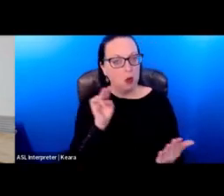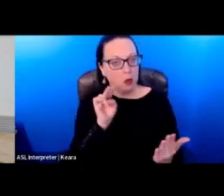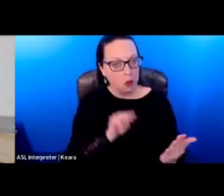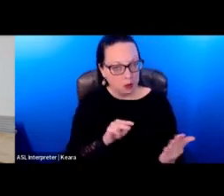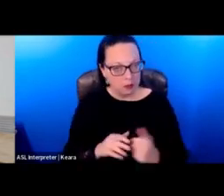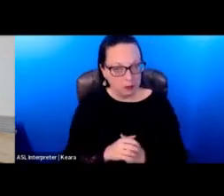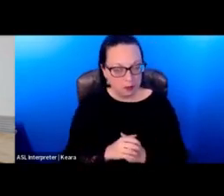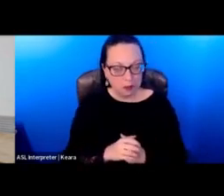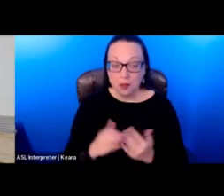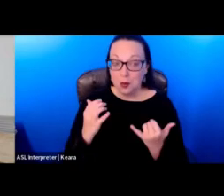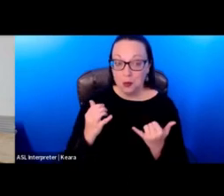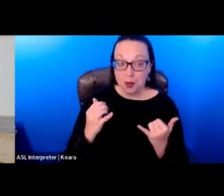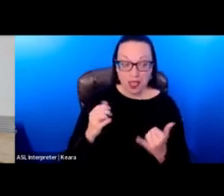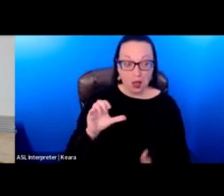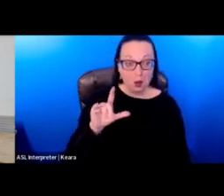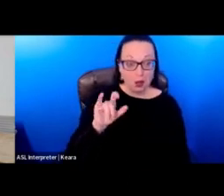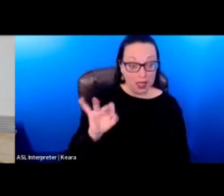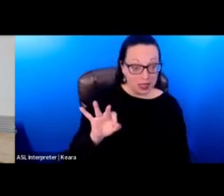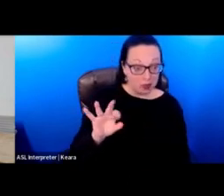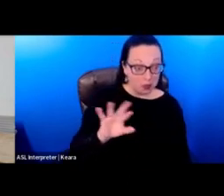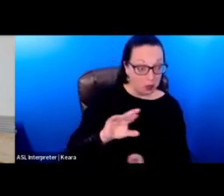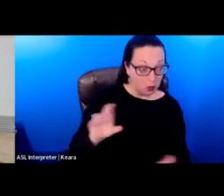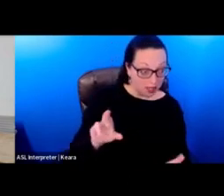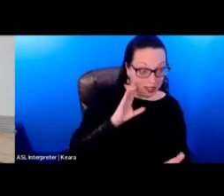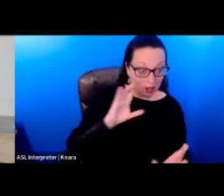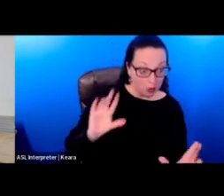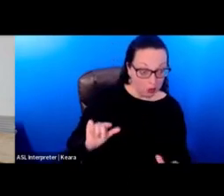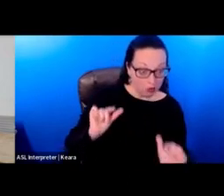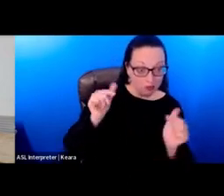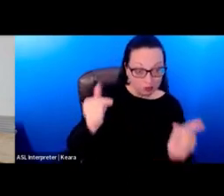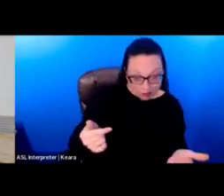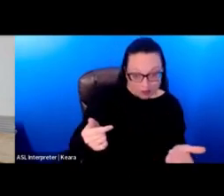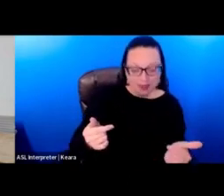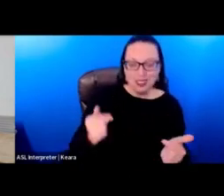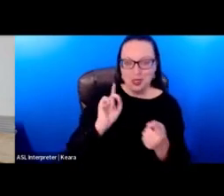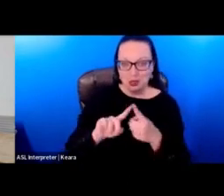time. If Cliff is ready, I will hand it off to him to start this next session.